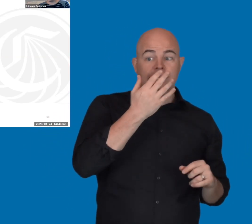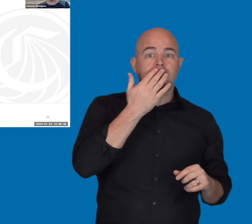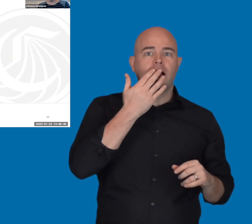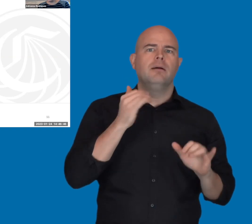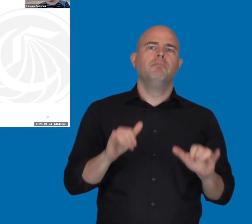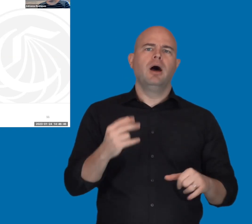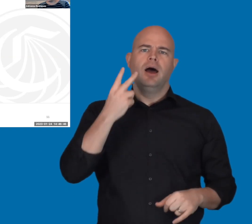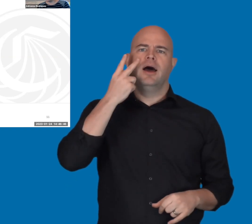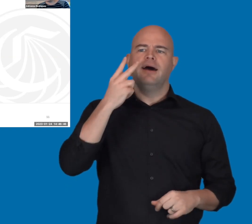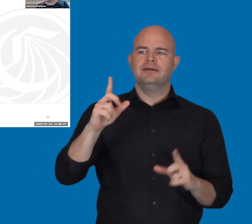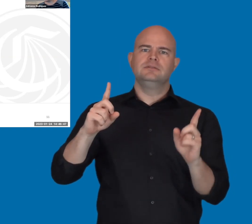able to see the other elements.